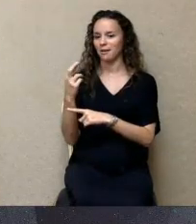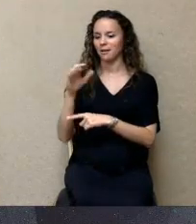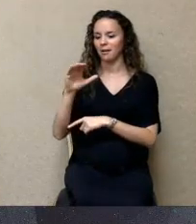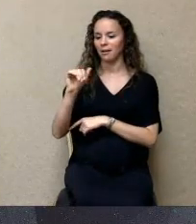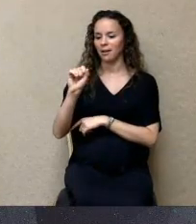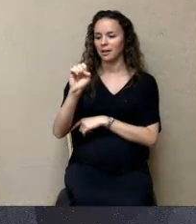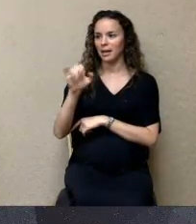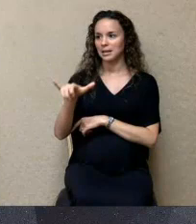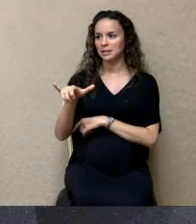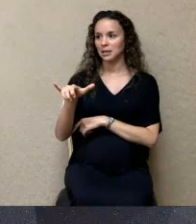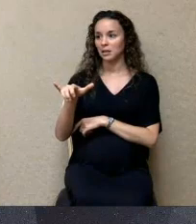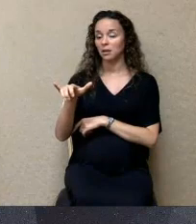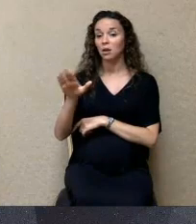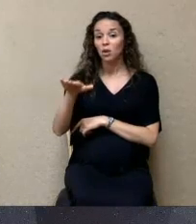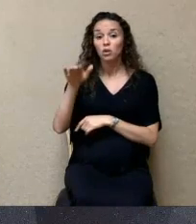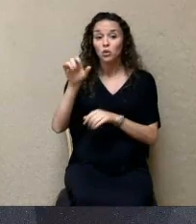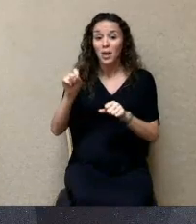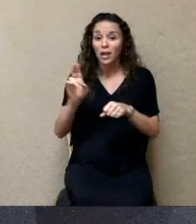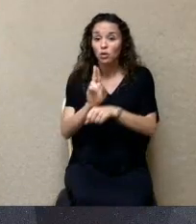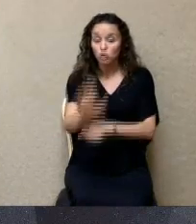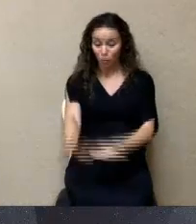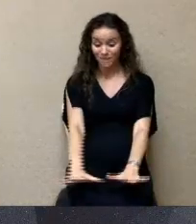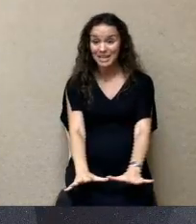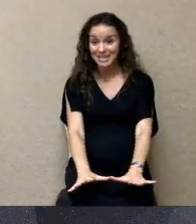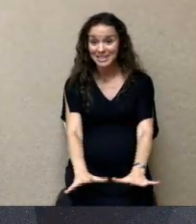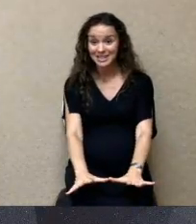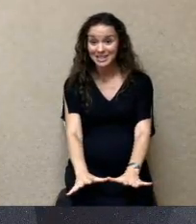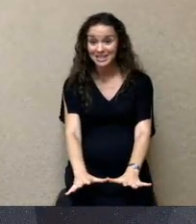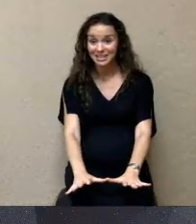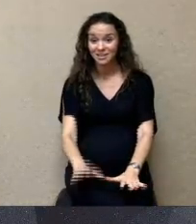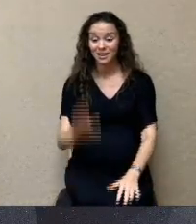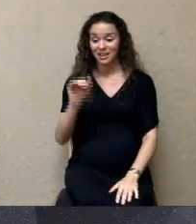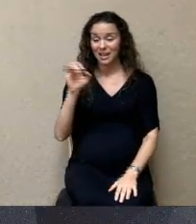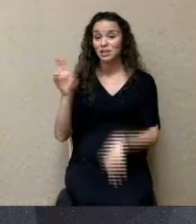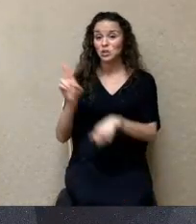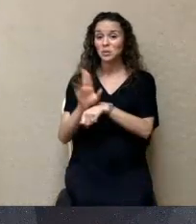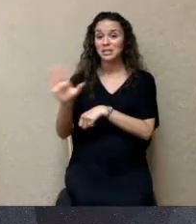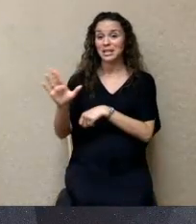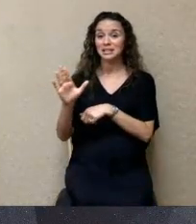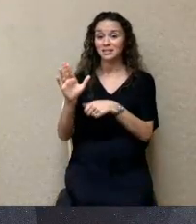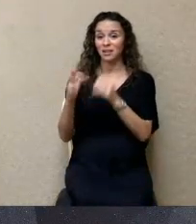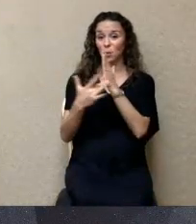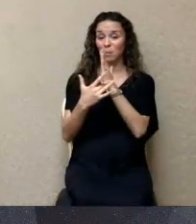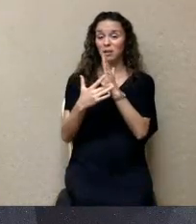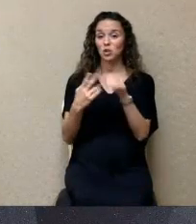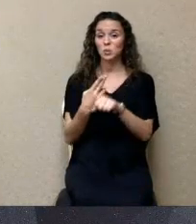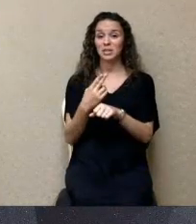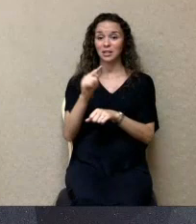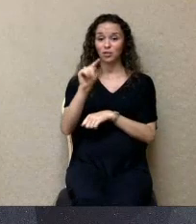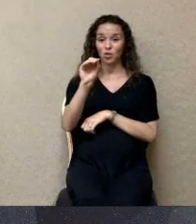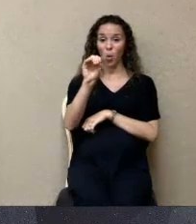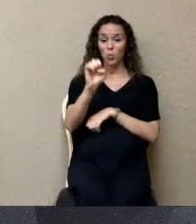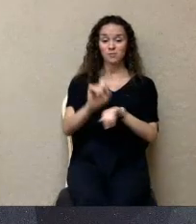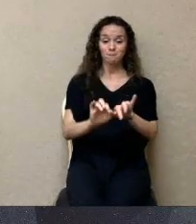about feet with Access system. Casey runs his device with his toes.